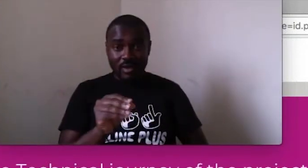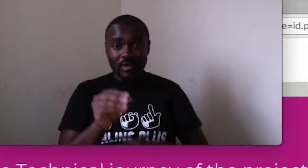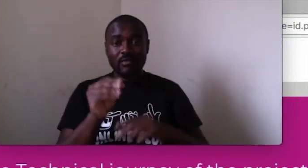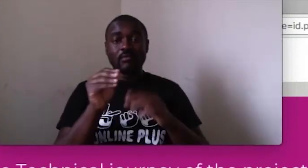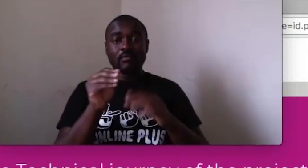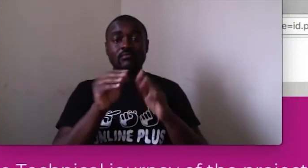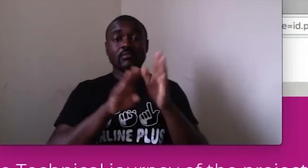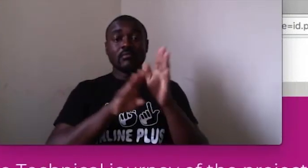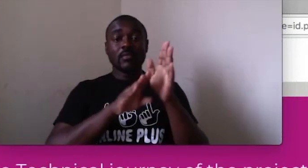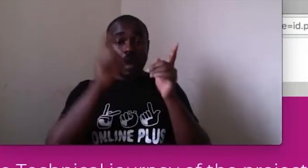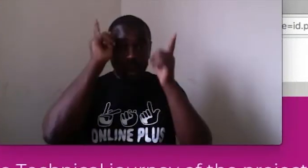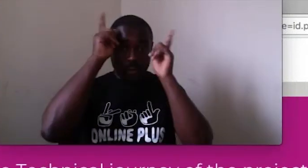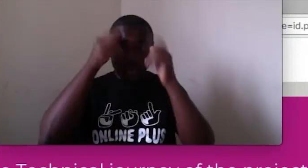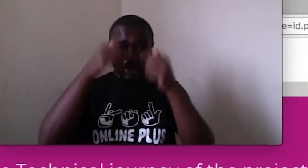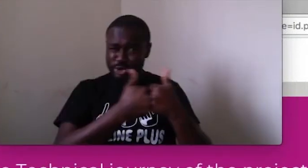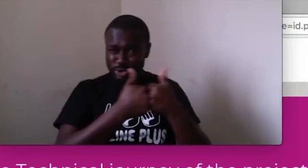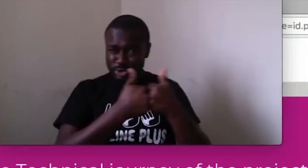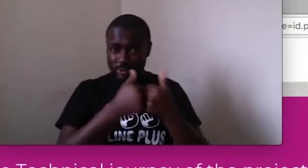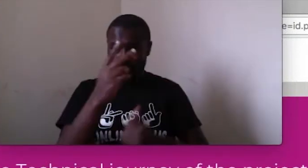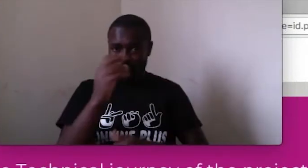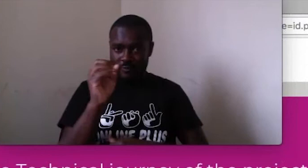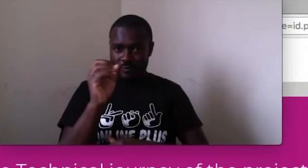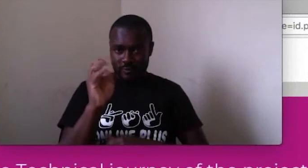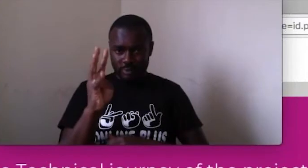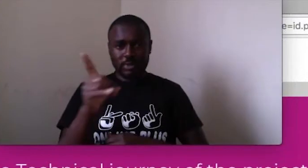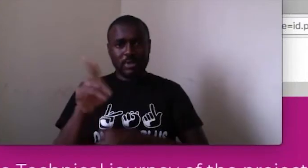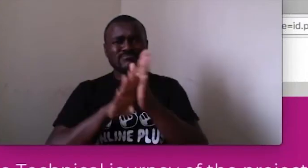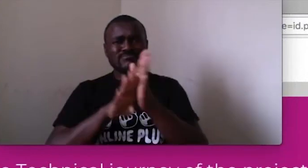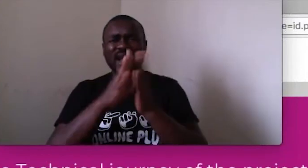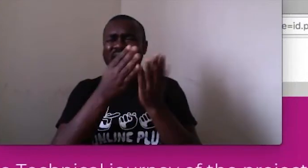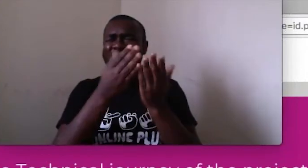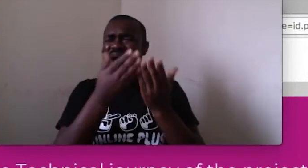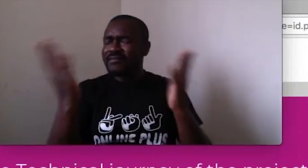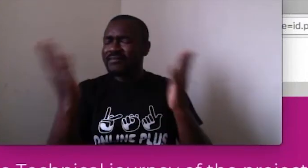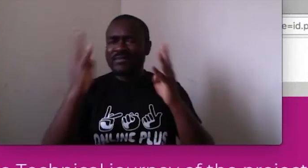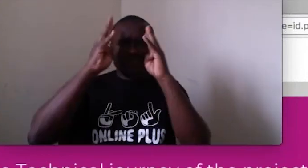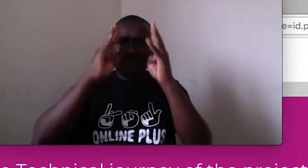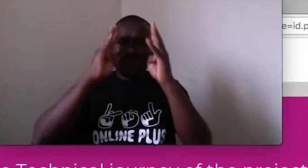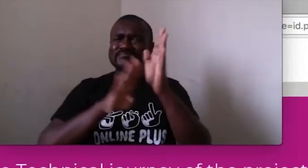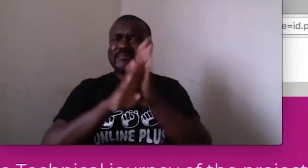The second one was the Africa Android Challenge in 2014